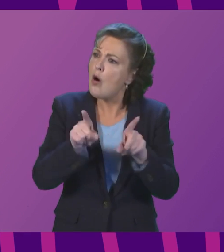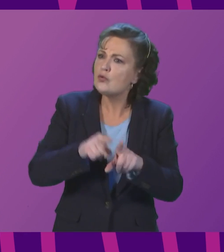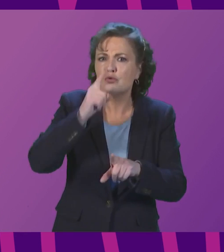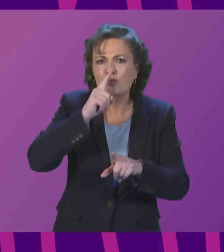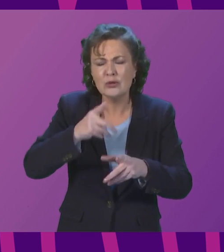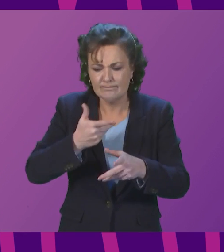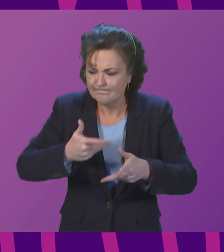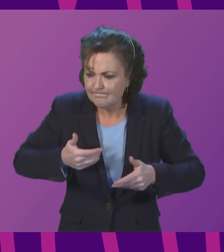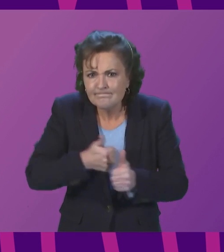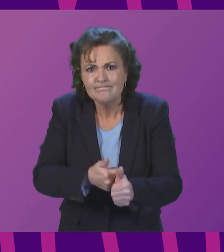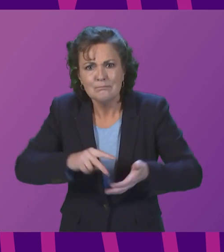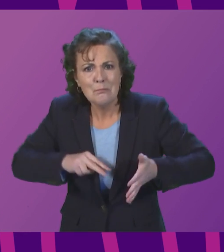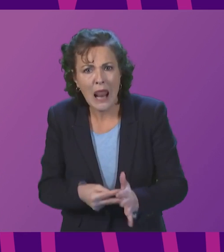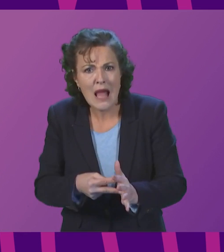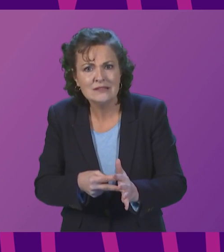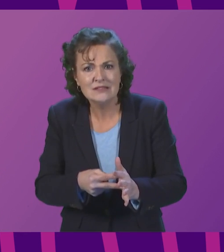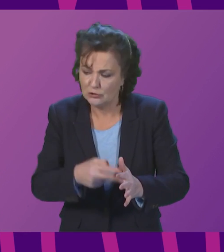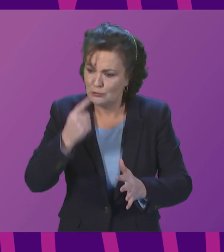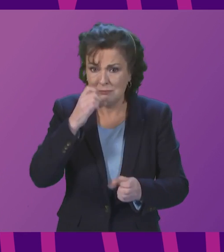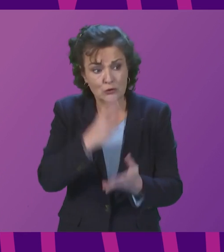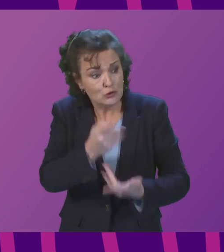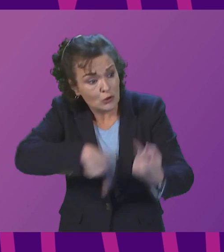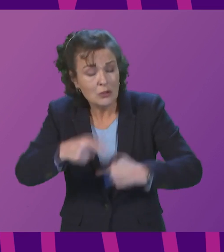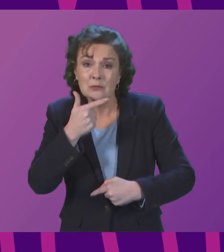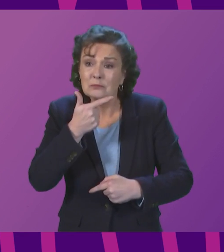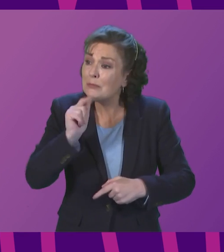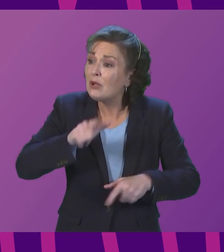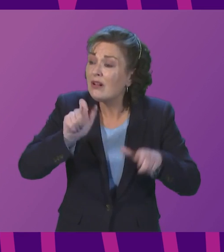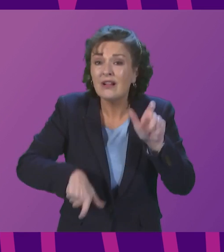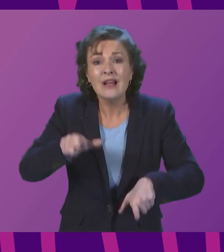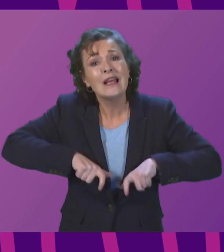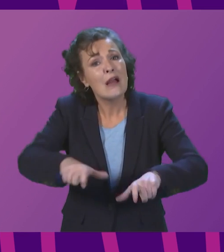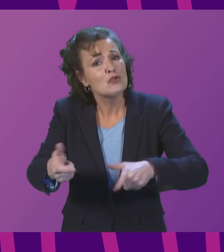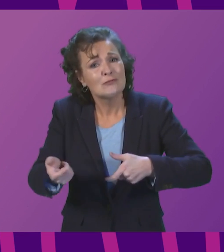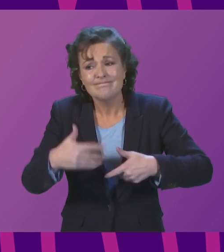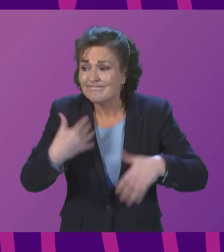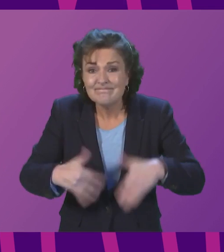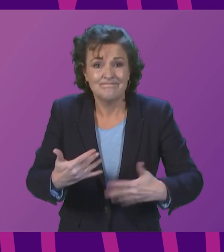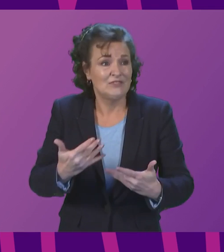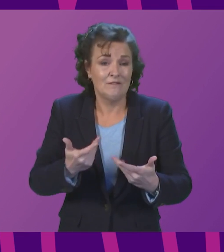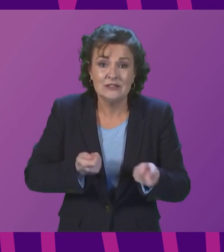which include a UK windfall tax that provides most households with £200, and a further 815,000 households with £600, off their bills.